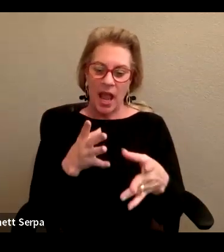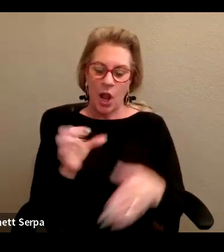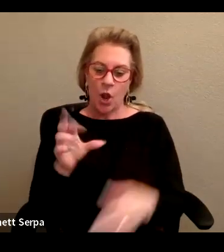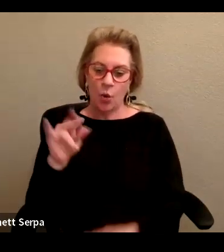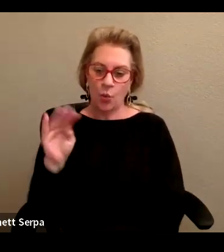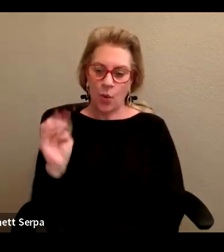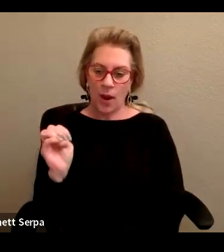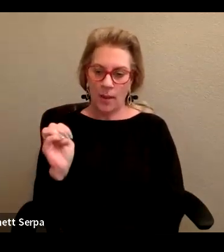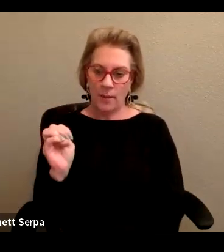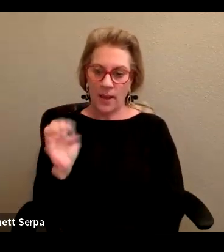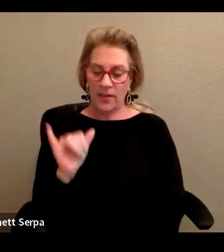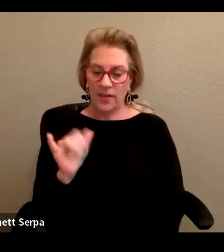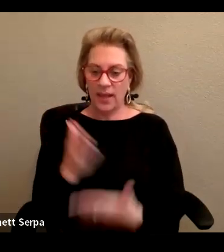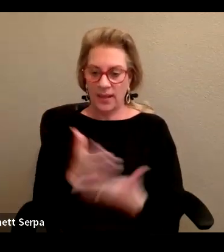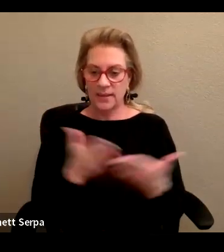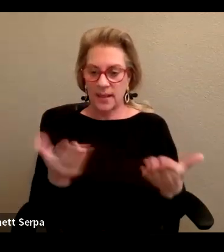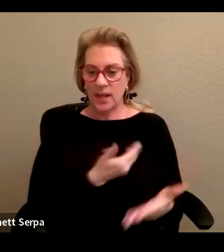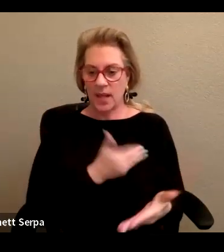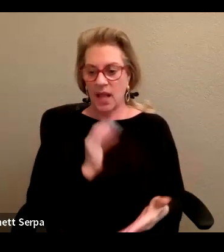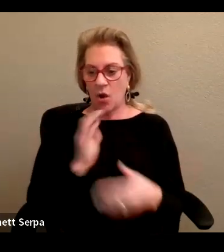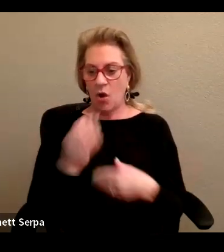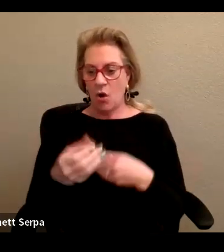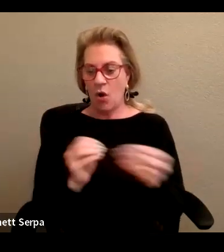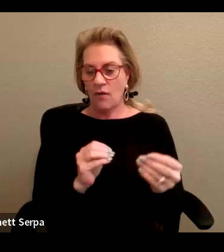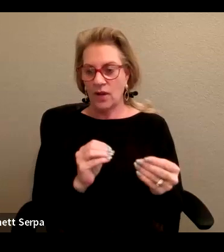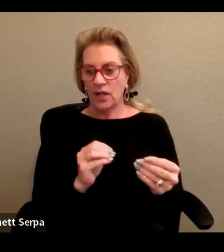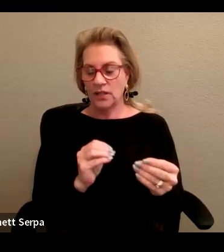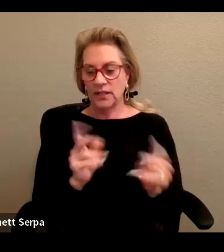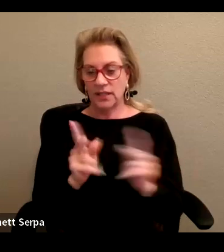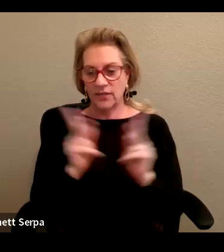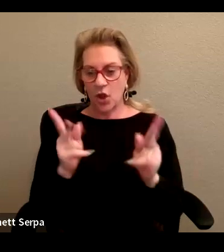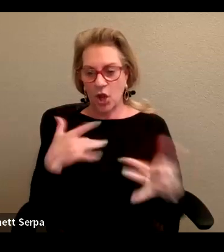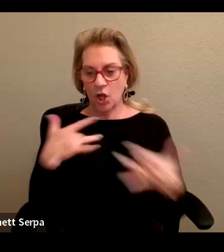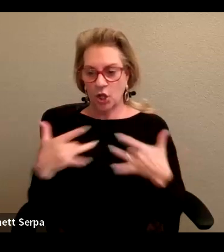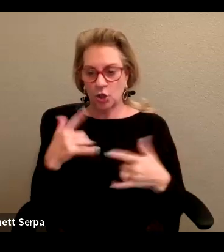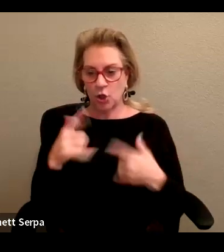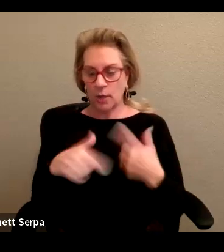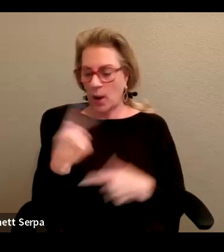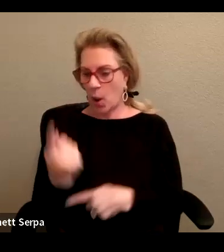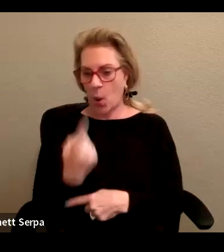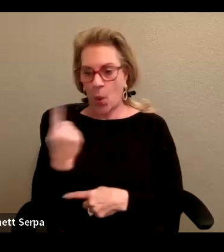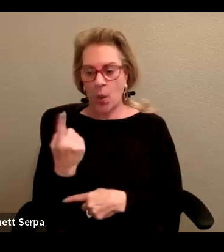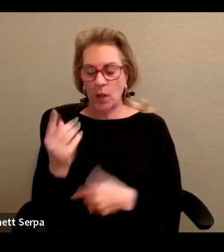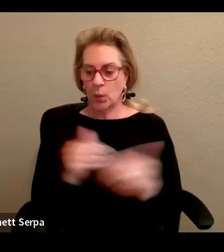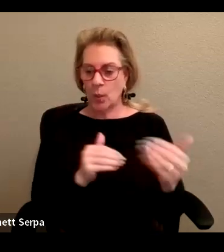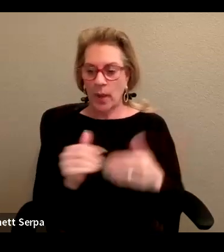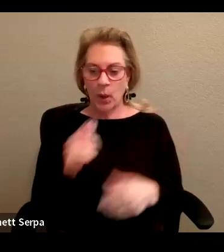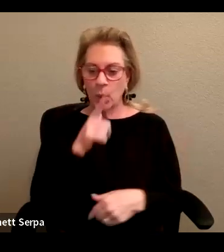our office is particularly concerned about always regardless of who's in office but we